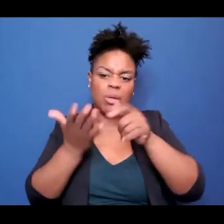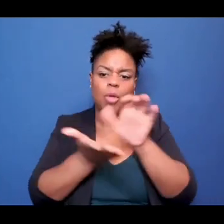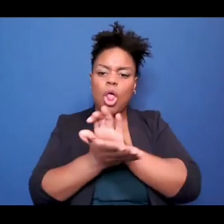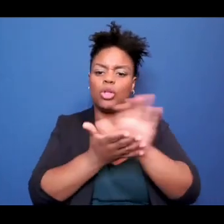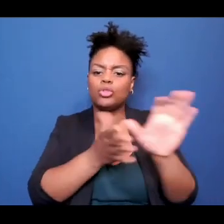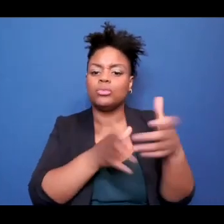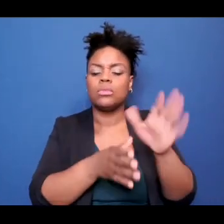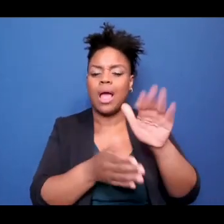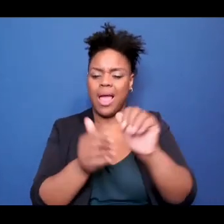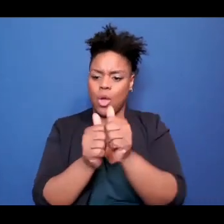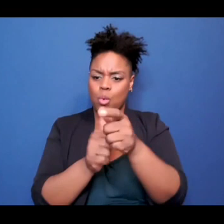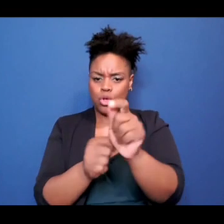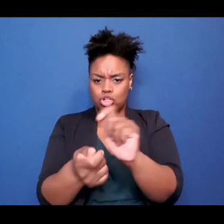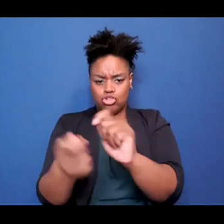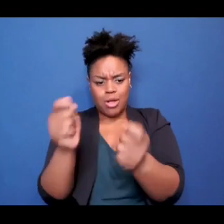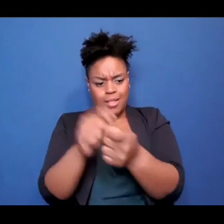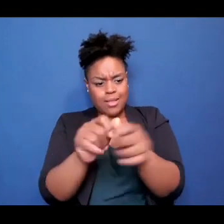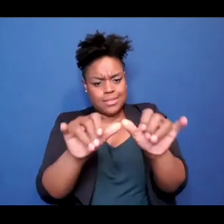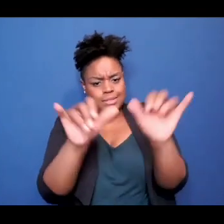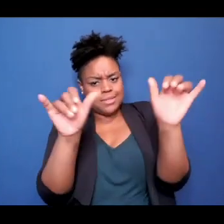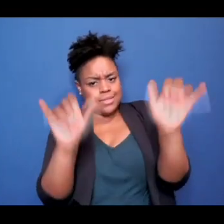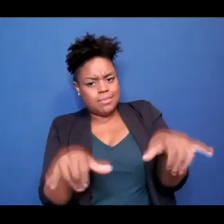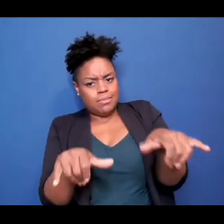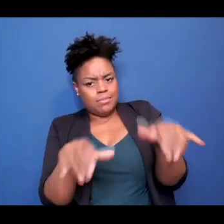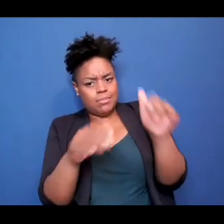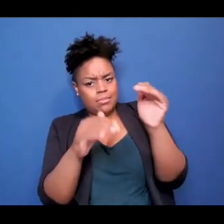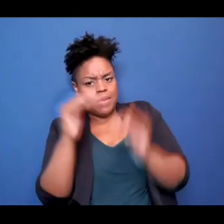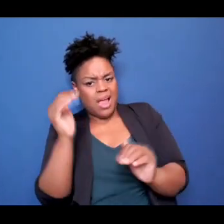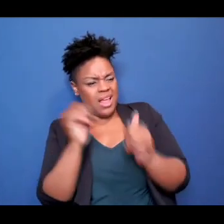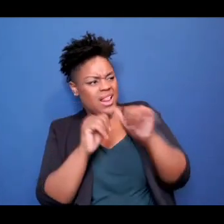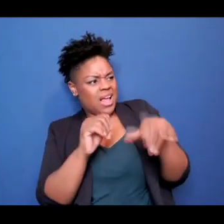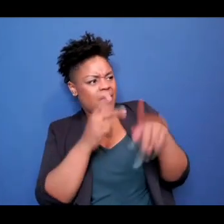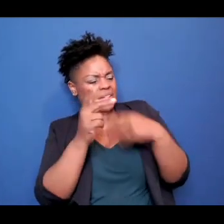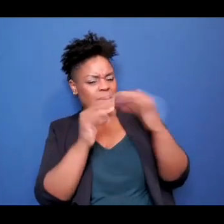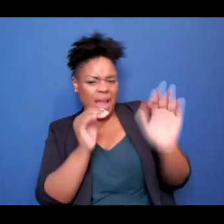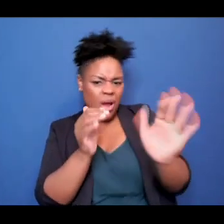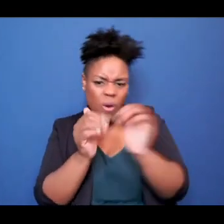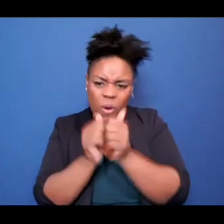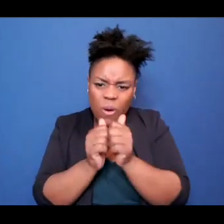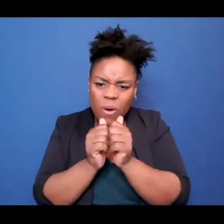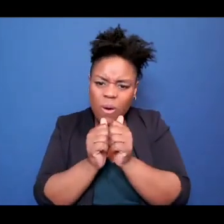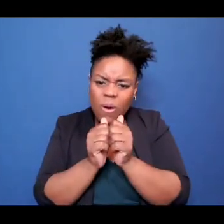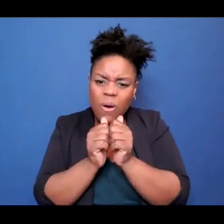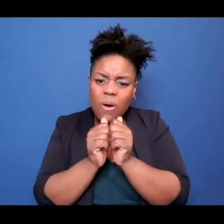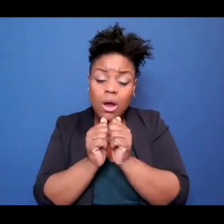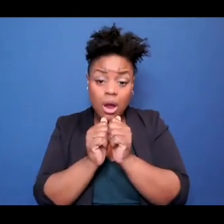HOW ARE WE TO CHANGE THE SYSTEMIC INEQUALITY WITHIN THE SYSTEM AND